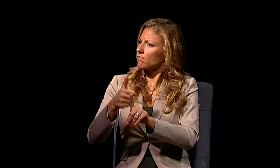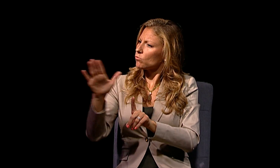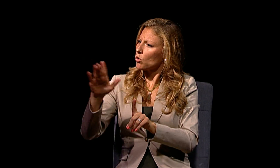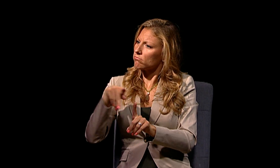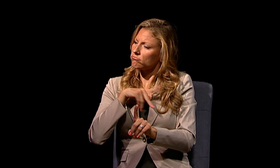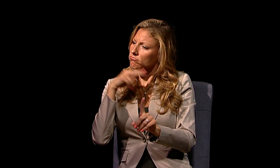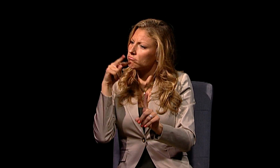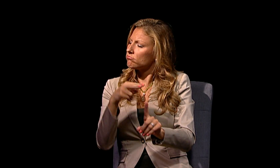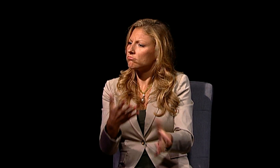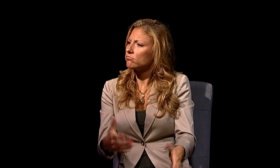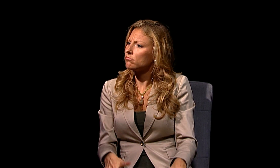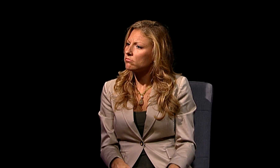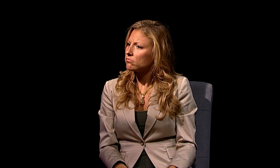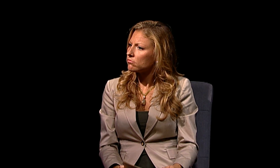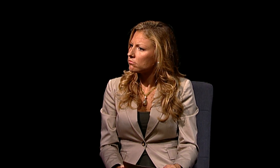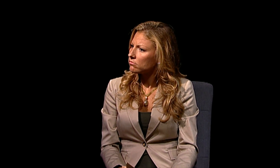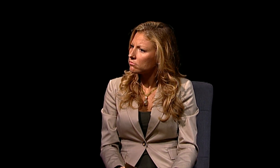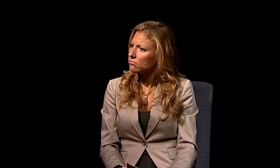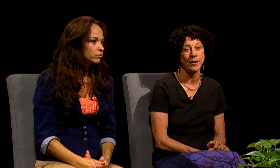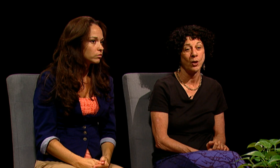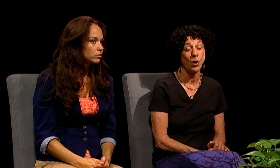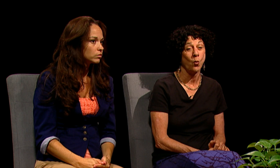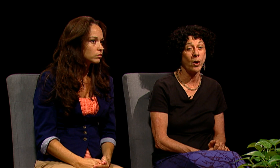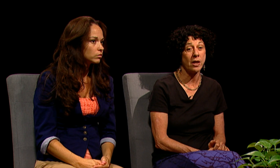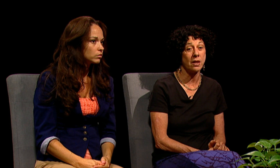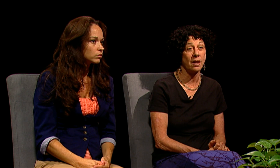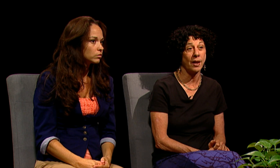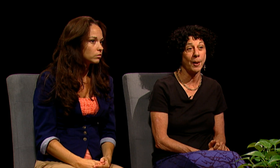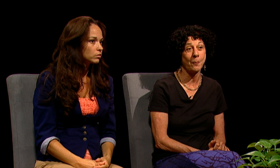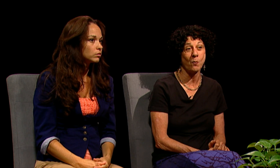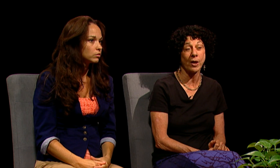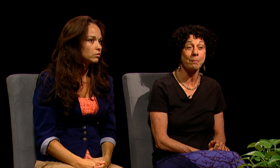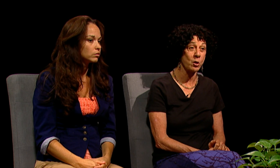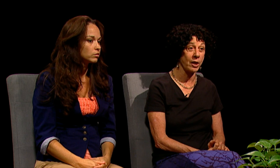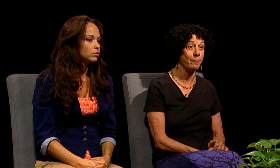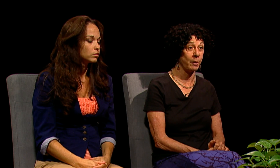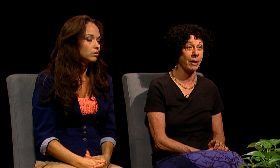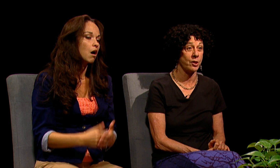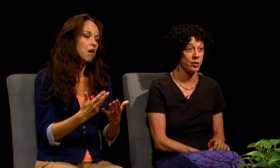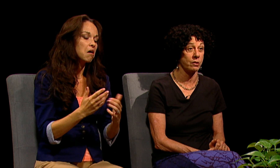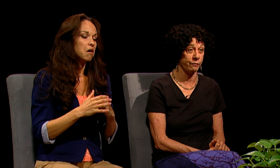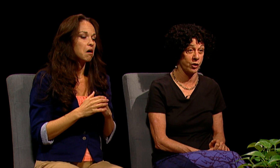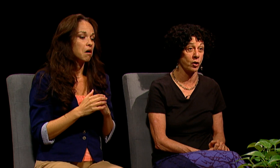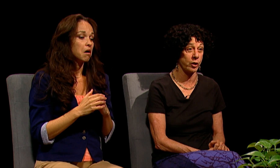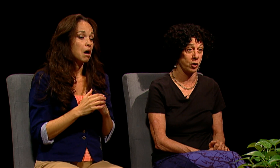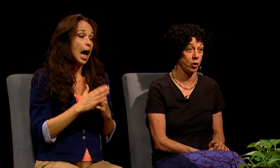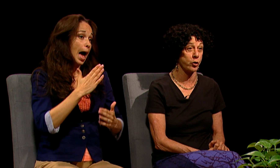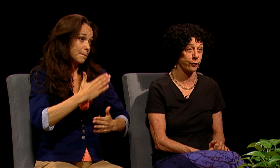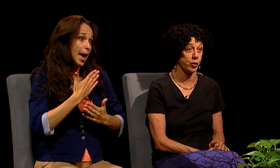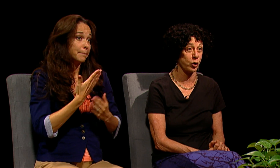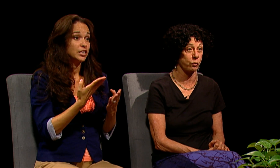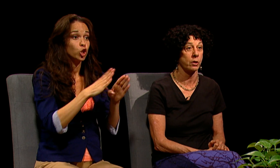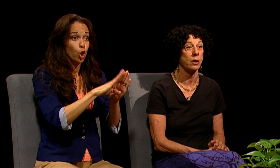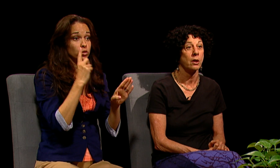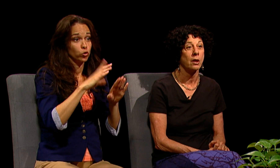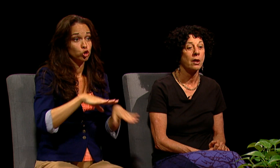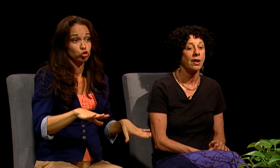HOW DO YOU FEEL ABOUT THE SETTLEMENT ITSELF? WELL, WHAT I'M MOST HAPPY ABOUT IS THAT THE FACILITY IS CLOSED FOR CHILDREN.